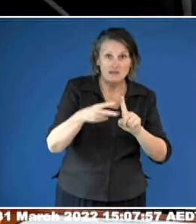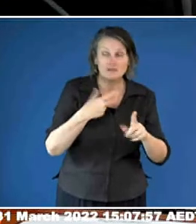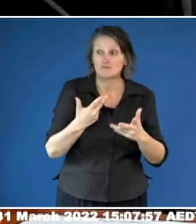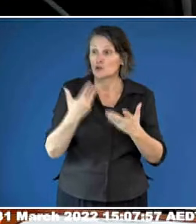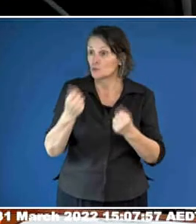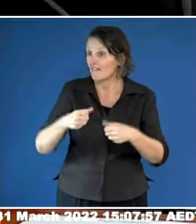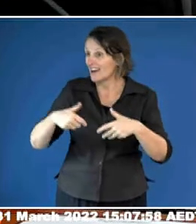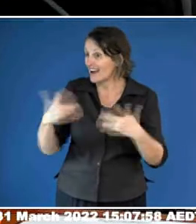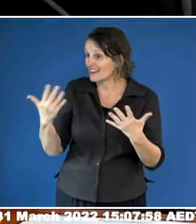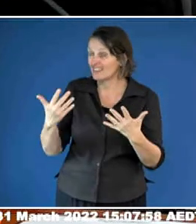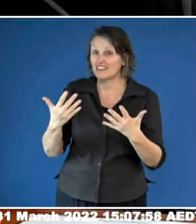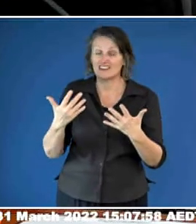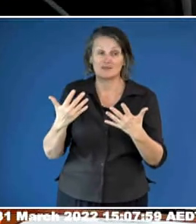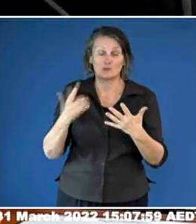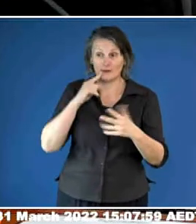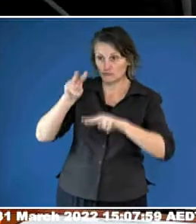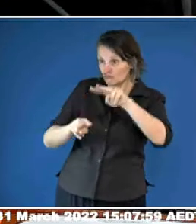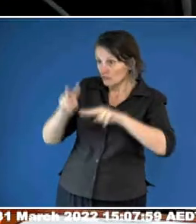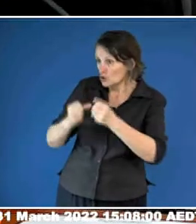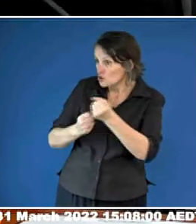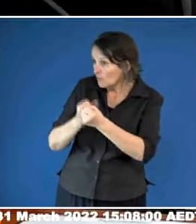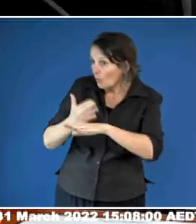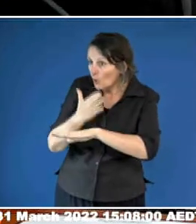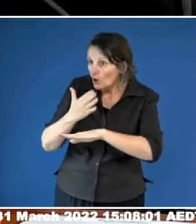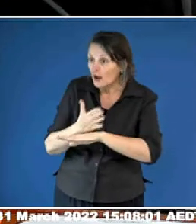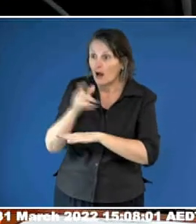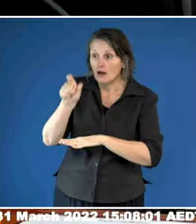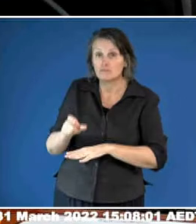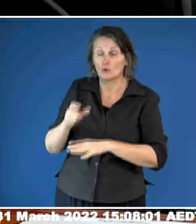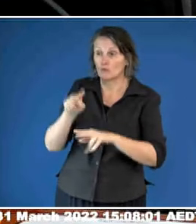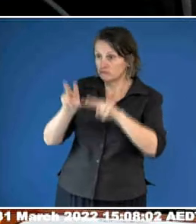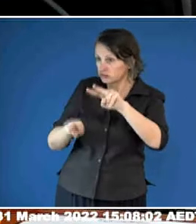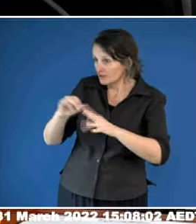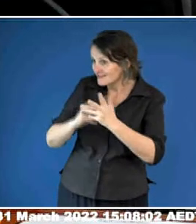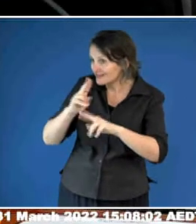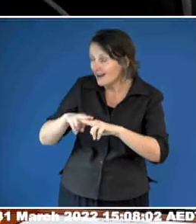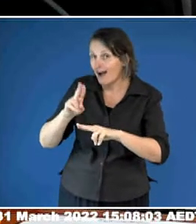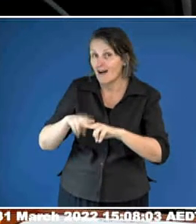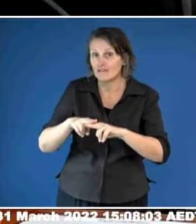even for NDIA staff so that one might identify the issue?